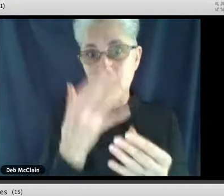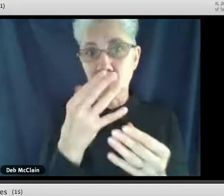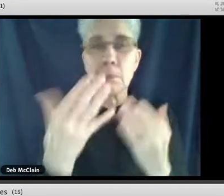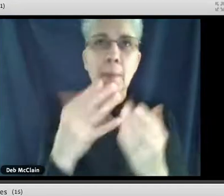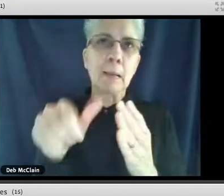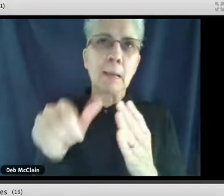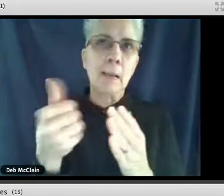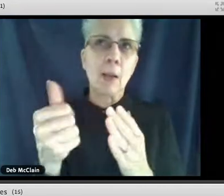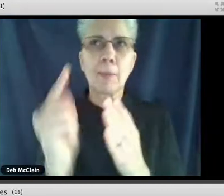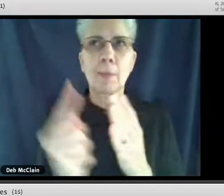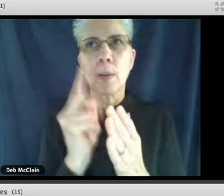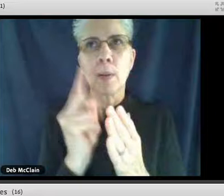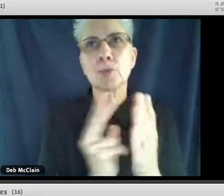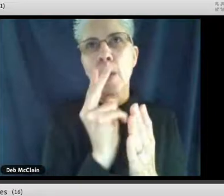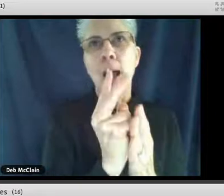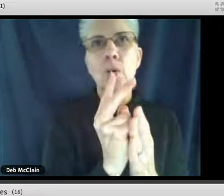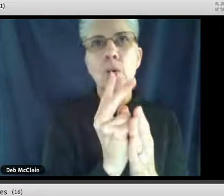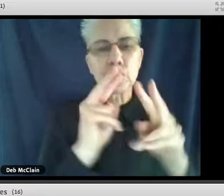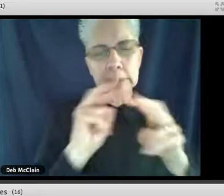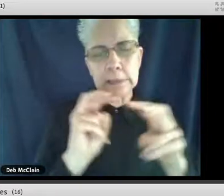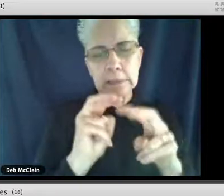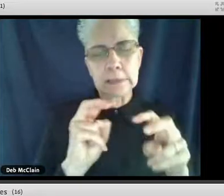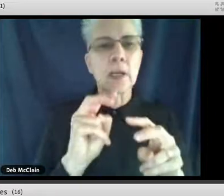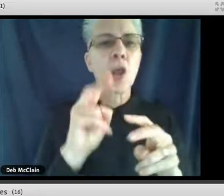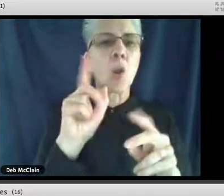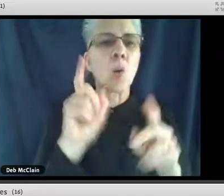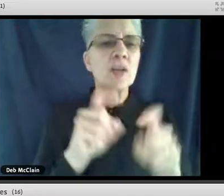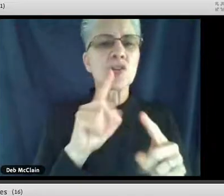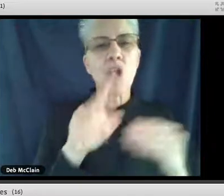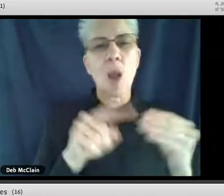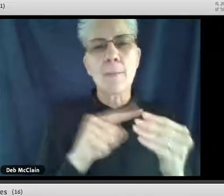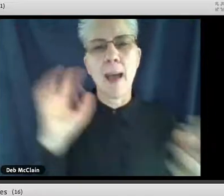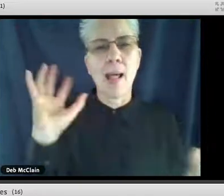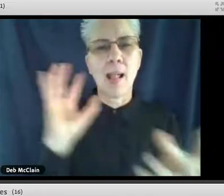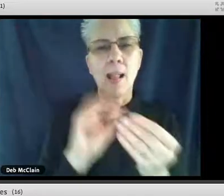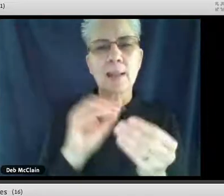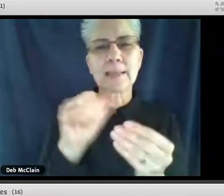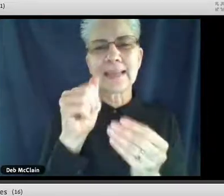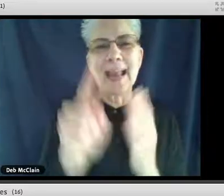to put together the questions and another hour... So you're talking about maybe a 10-hour process altogether.